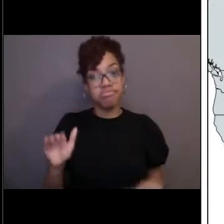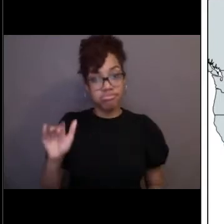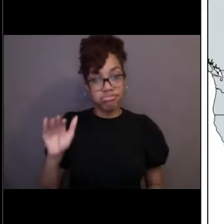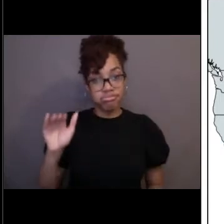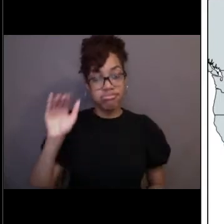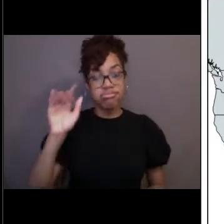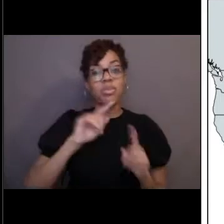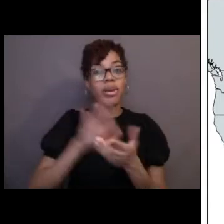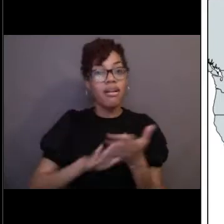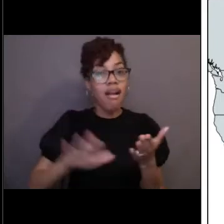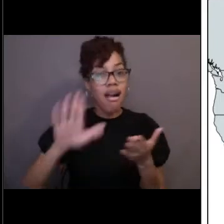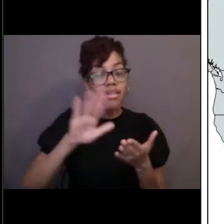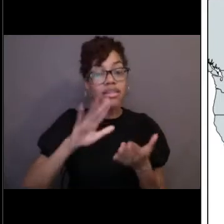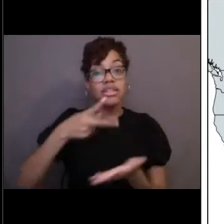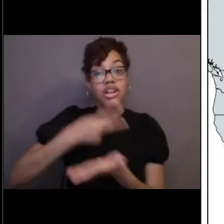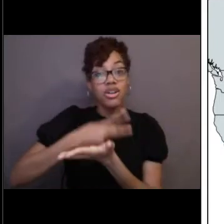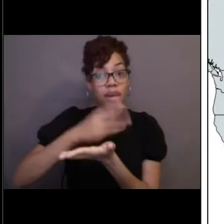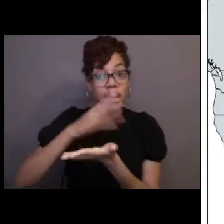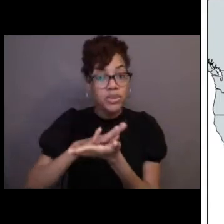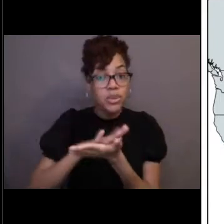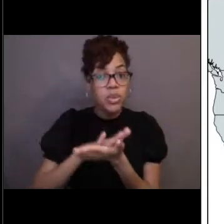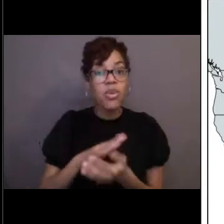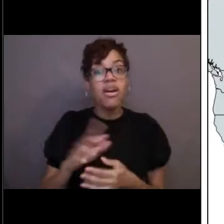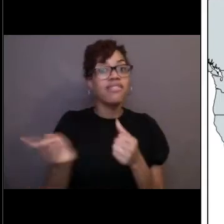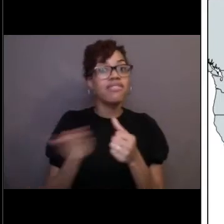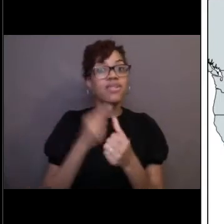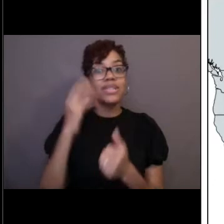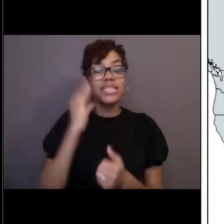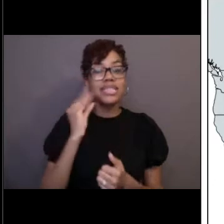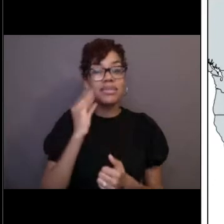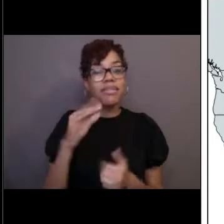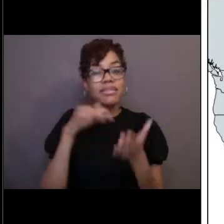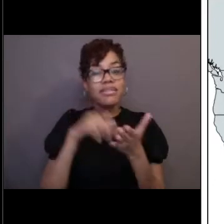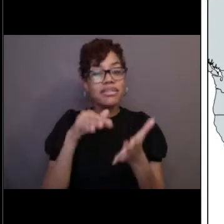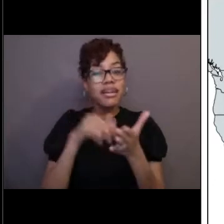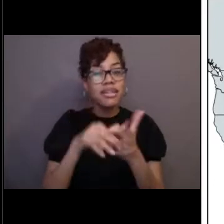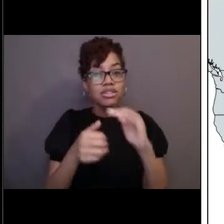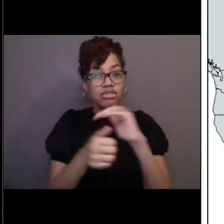I had my first experience studying sea turtles. I studied loggerhead turtles in Greece.